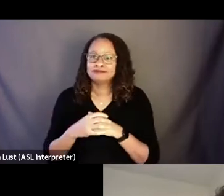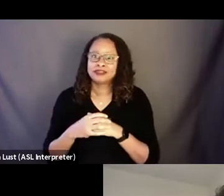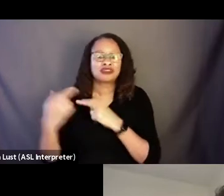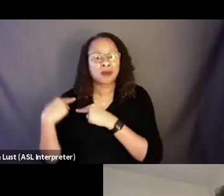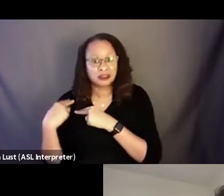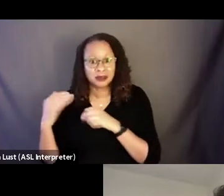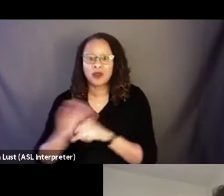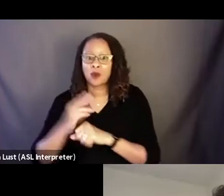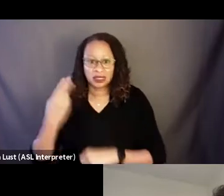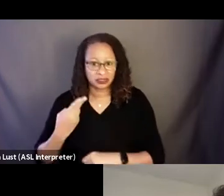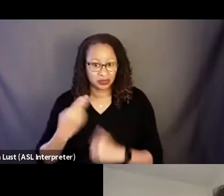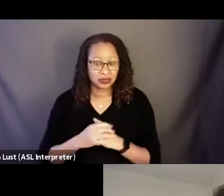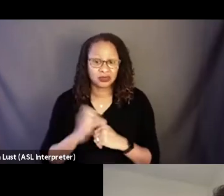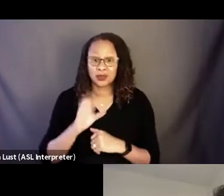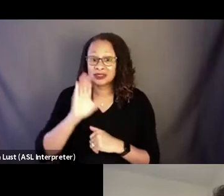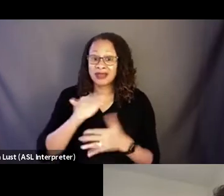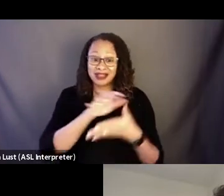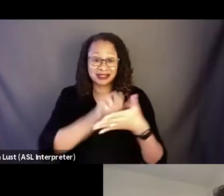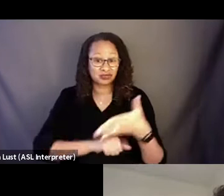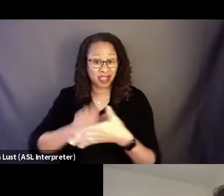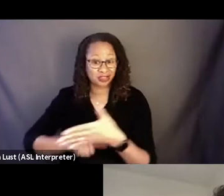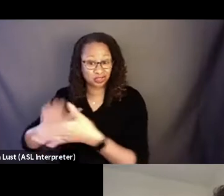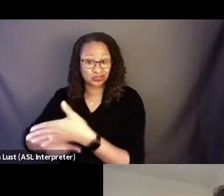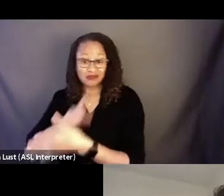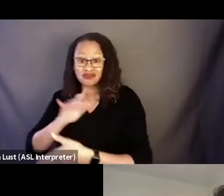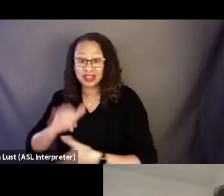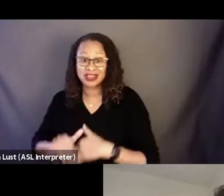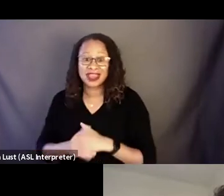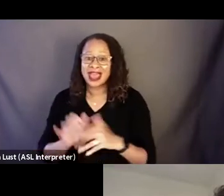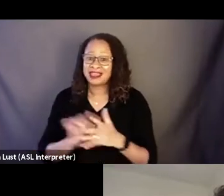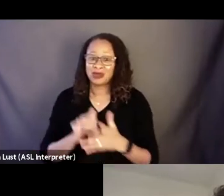And so, it was by subtraction actually, and which was a heartbreaking process.